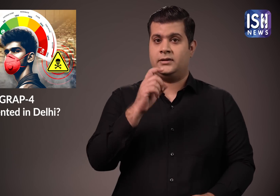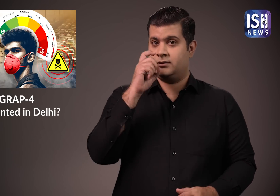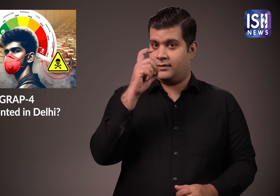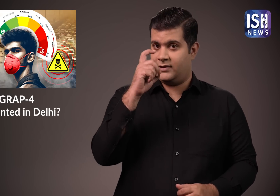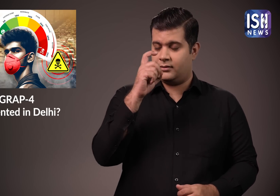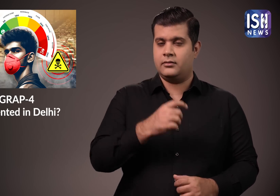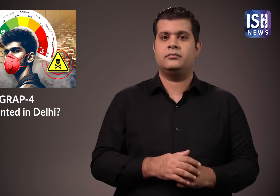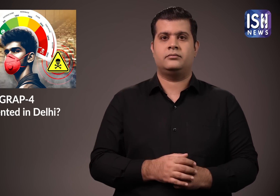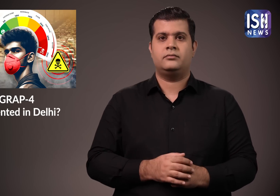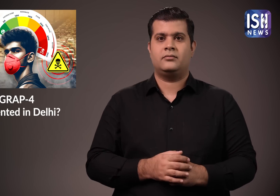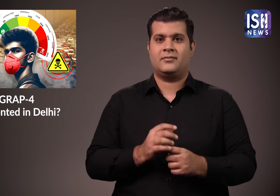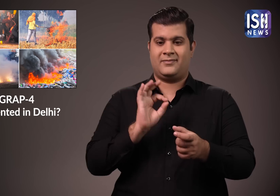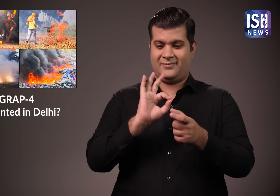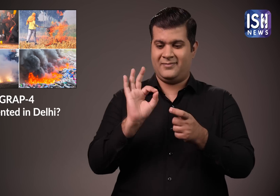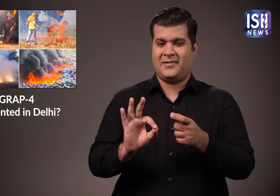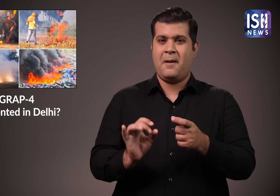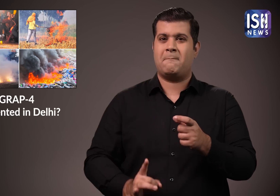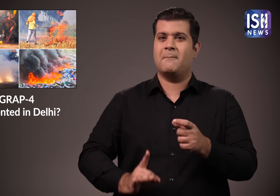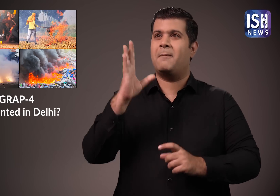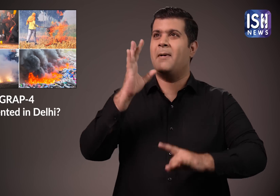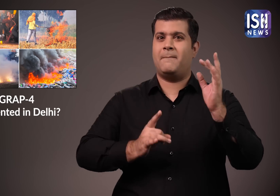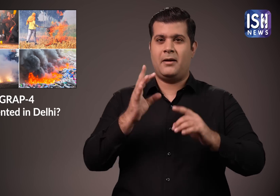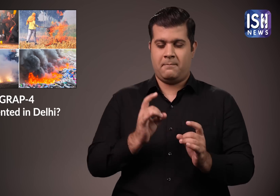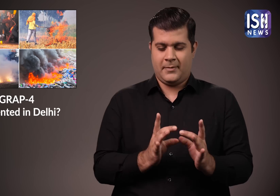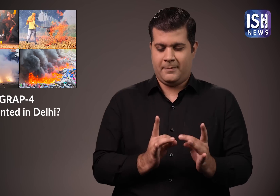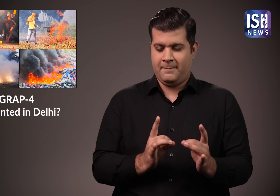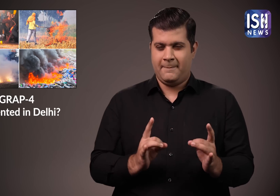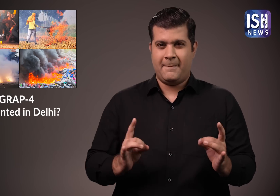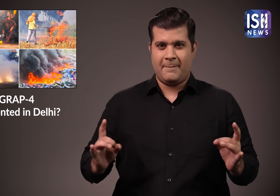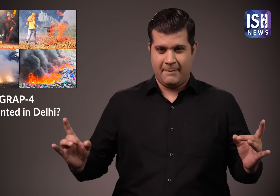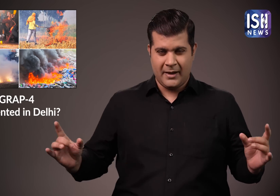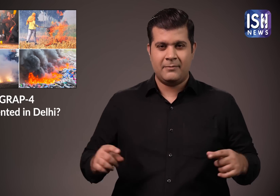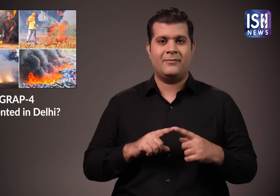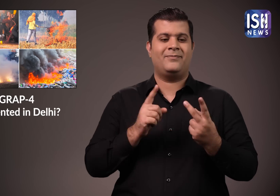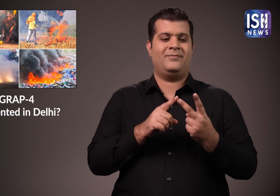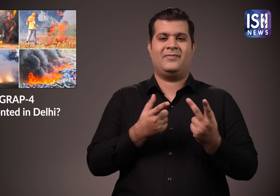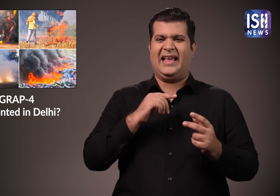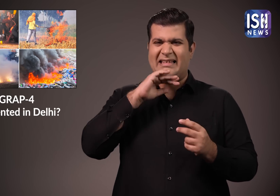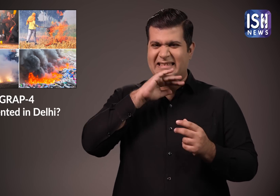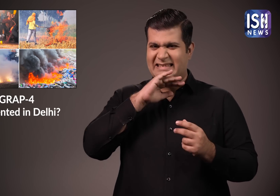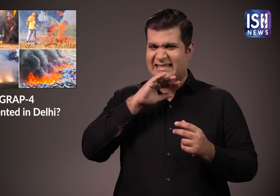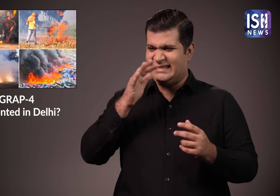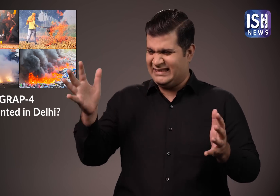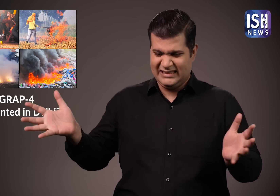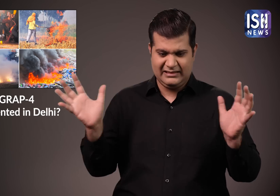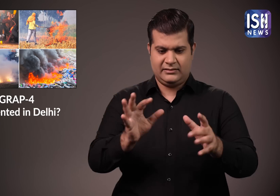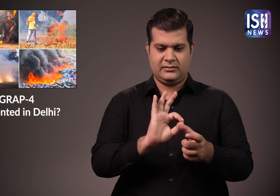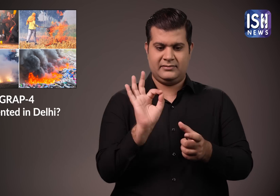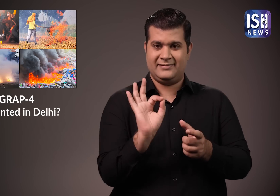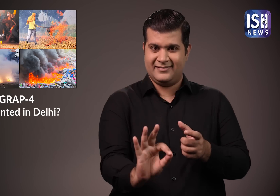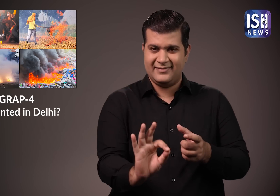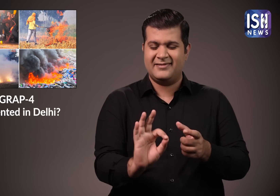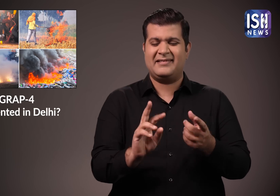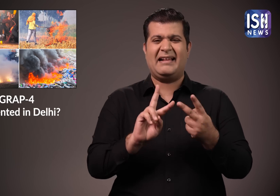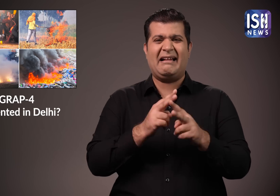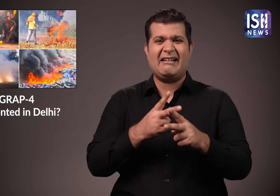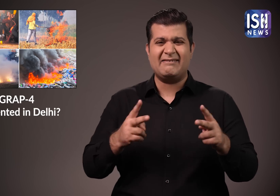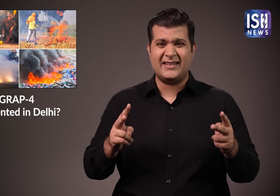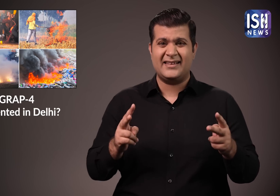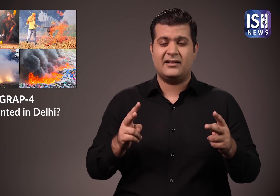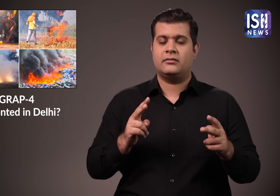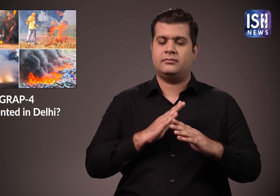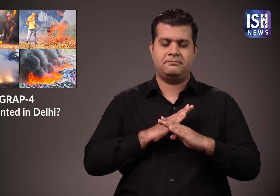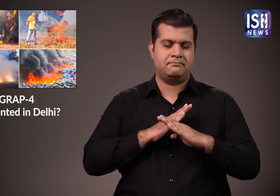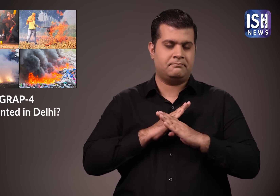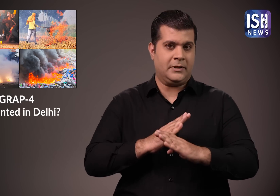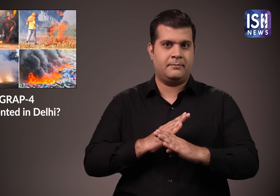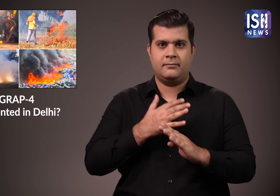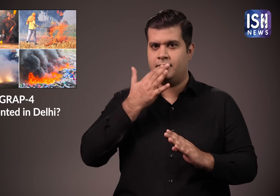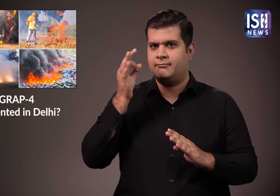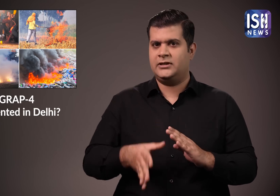7. Burning of firecrackers, garbage, etc., outside is banned.